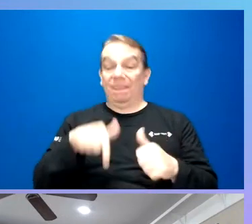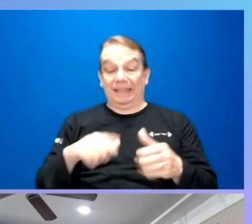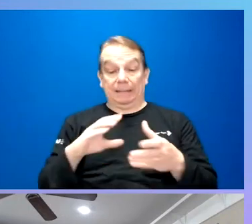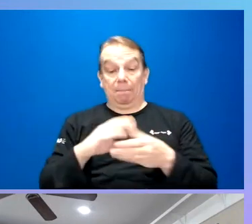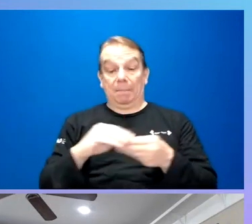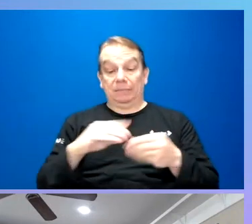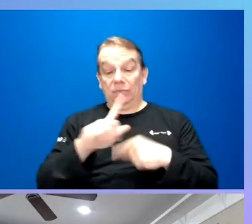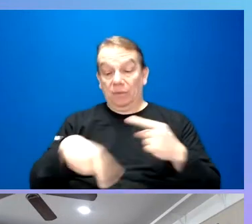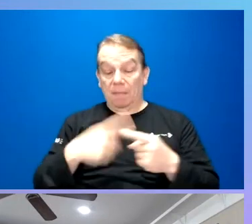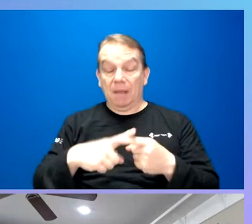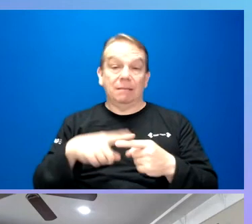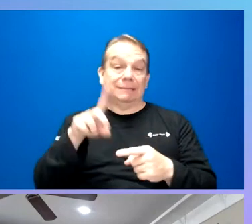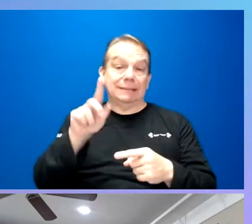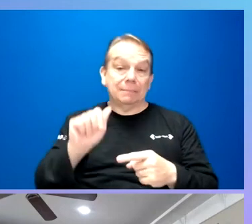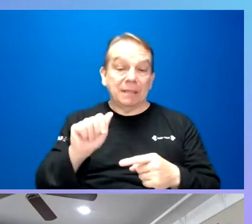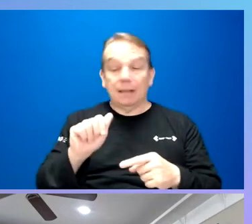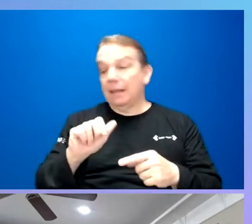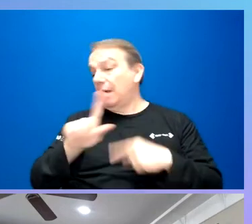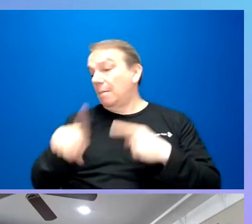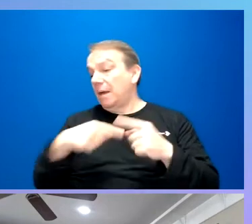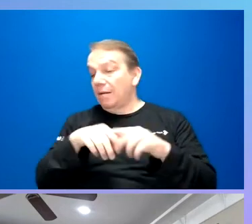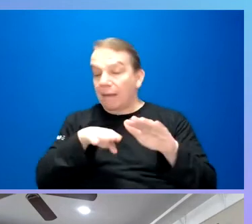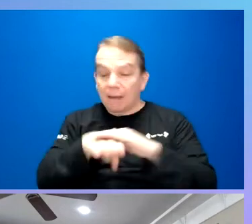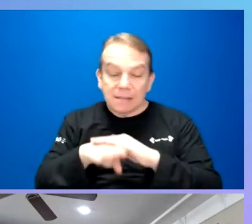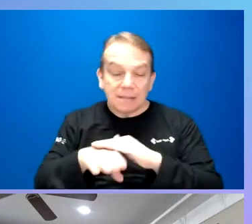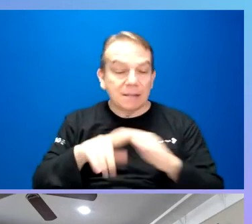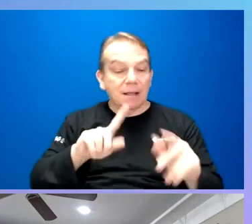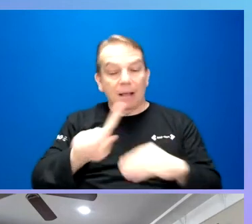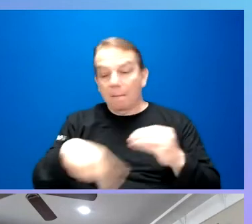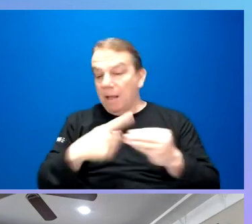ready to deliver that message when and wherever you can.